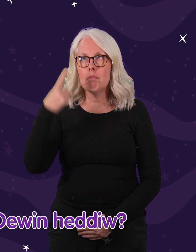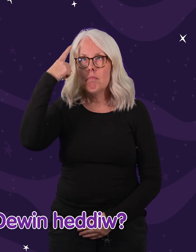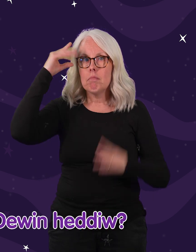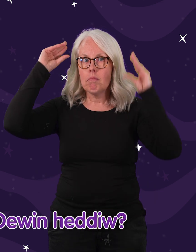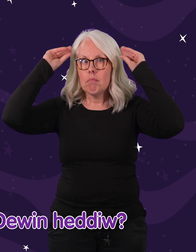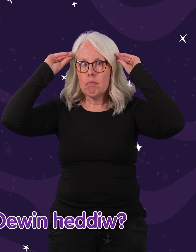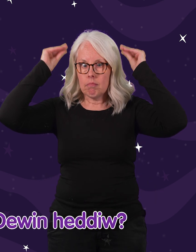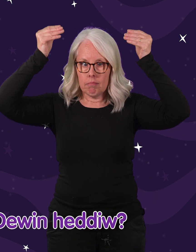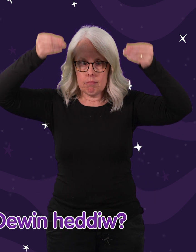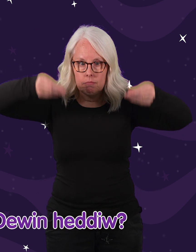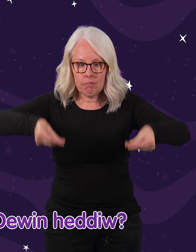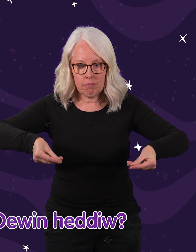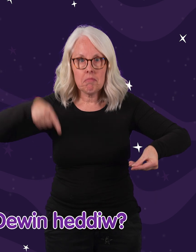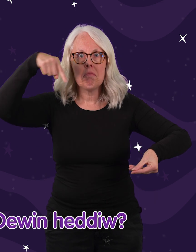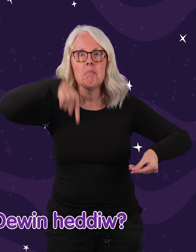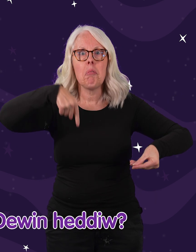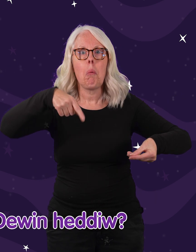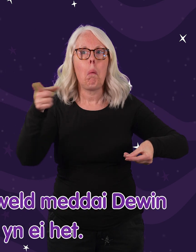What is in Dewin's hat today?